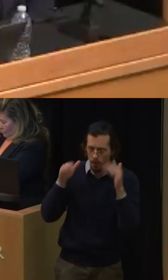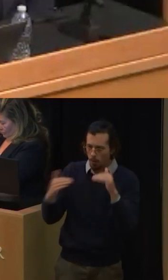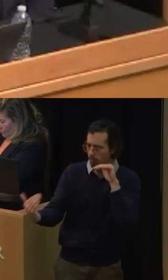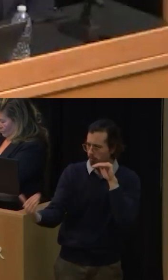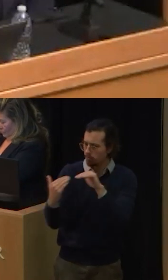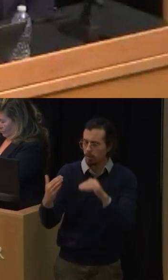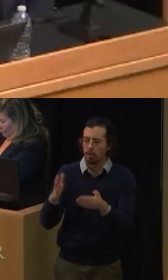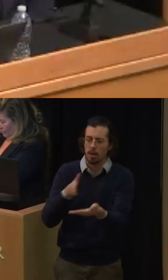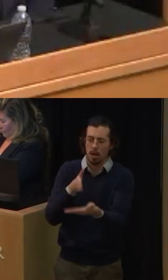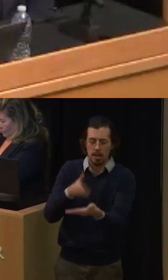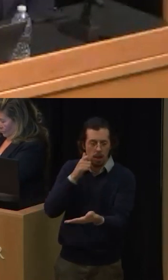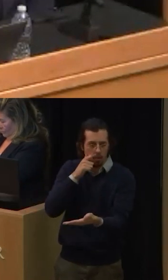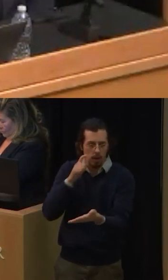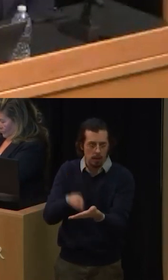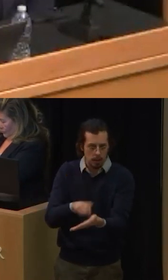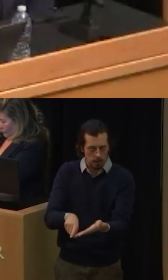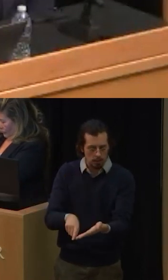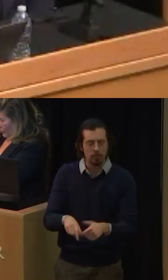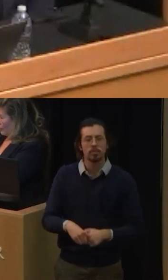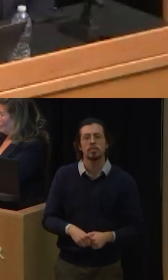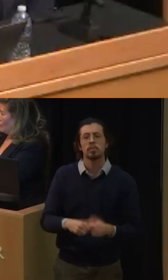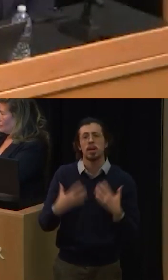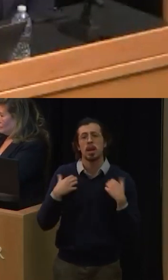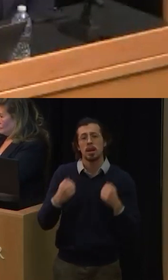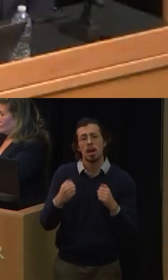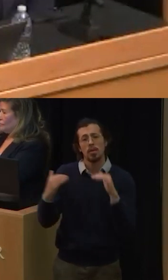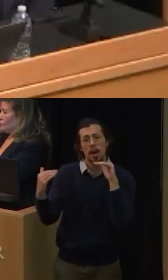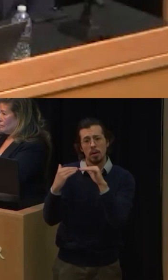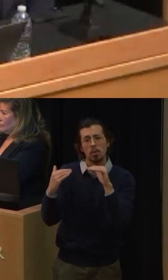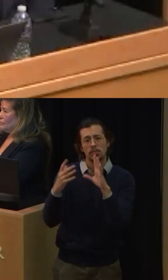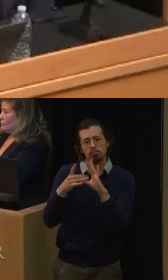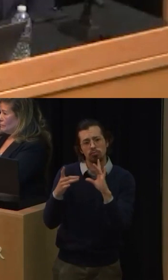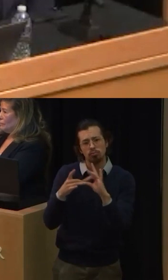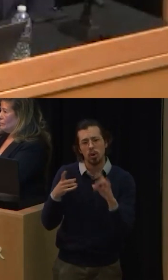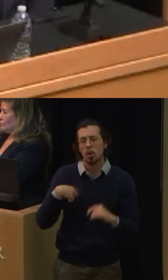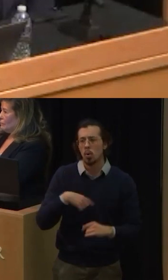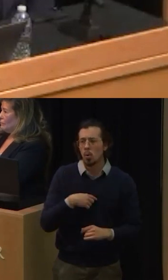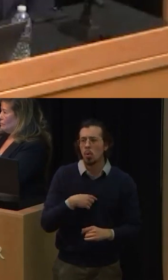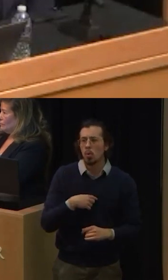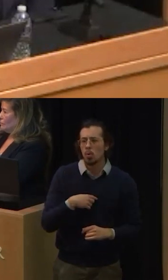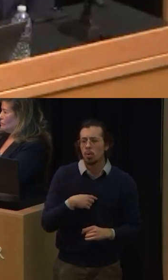the movement that we've had in health equity in particular, which we haven't spoken too much directly about what we are doing